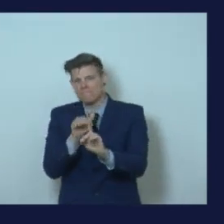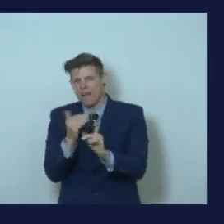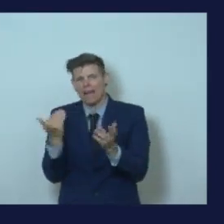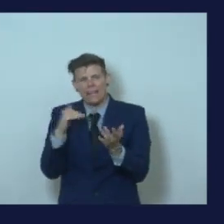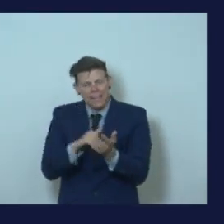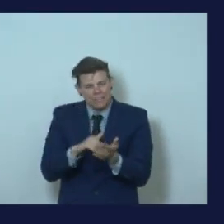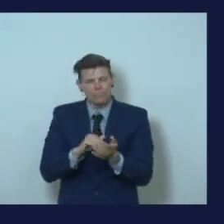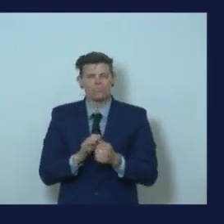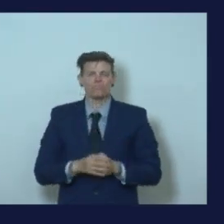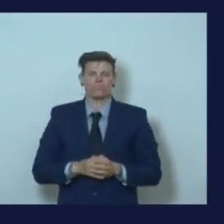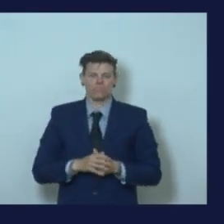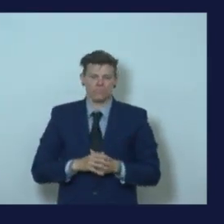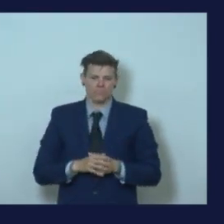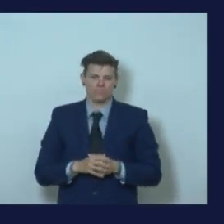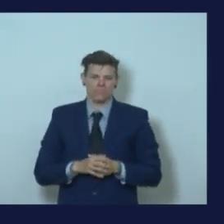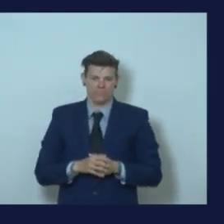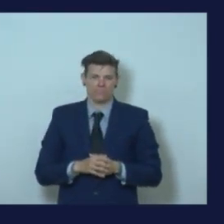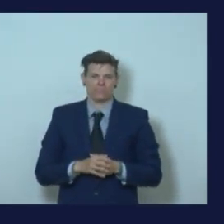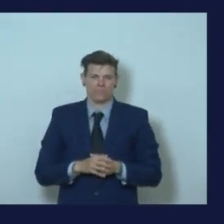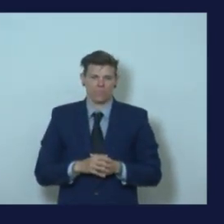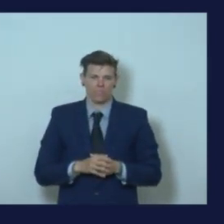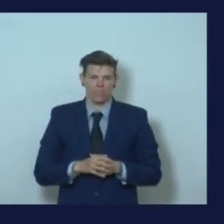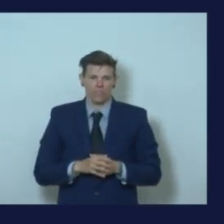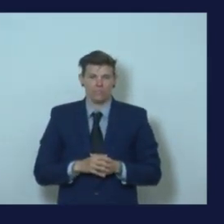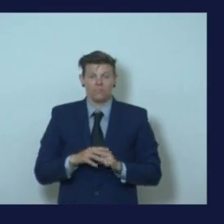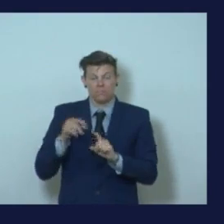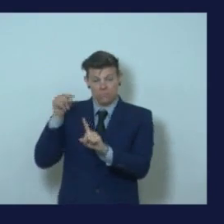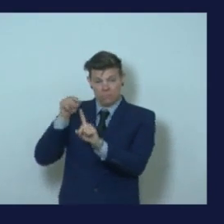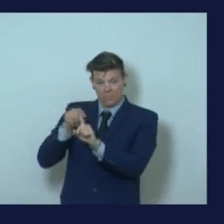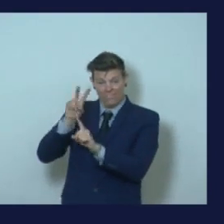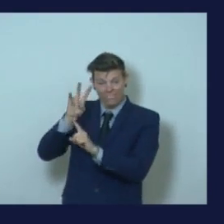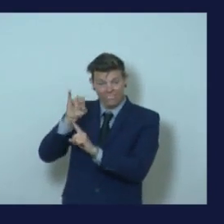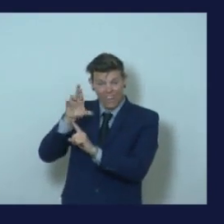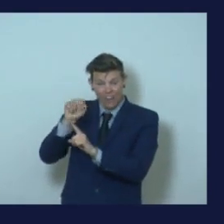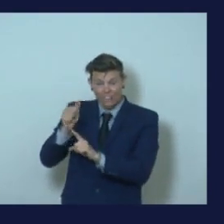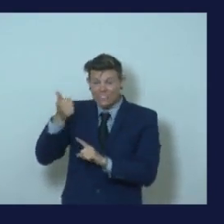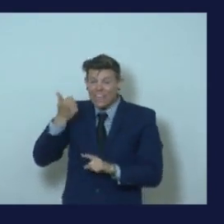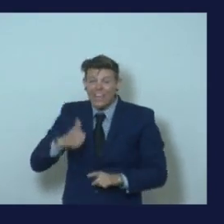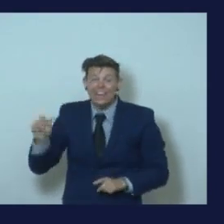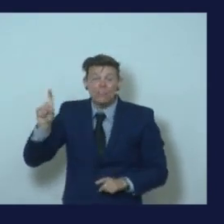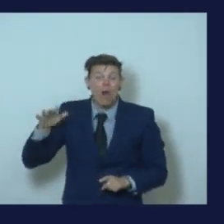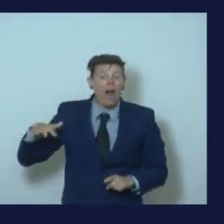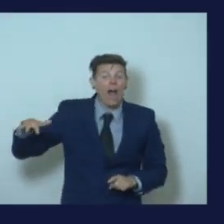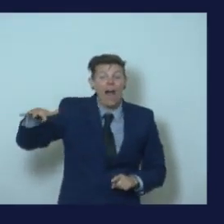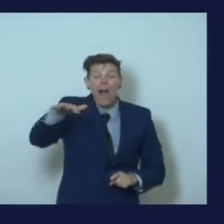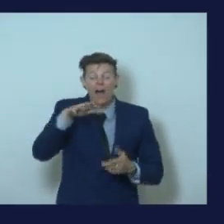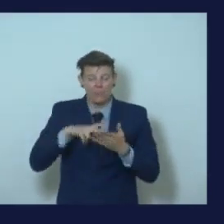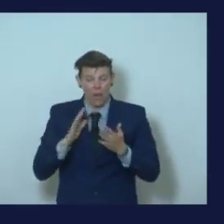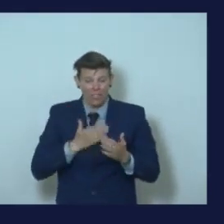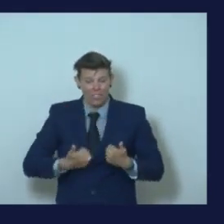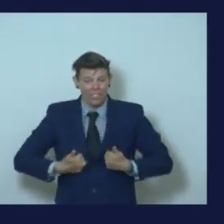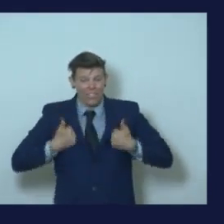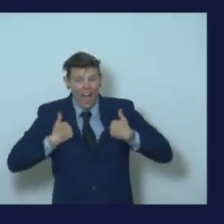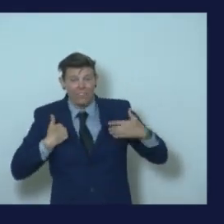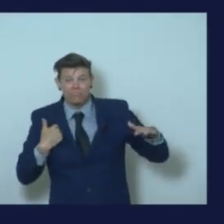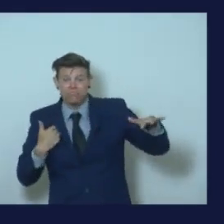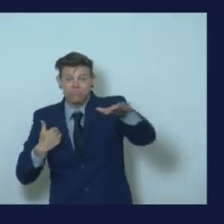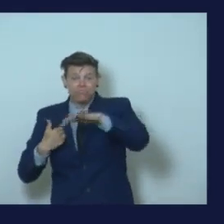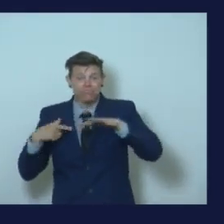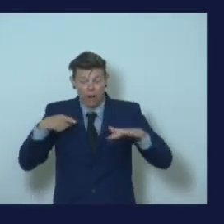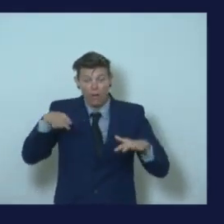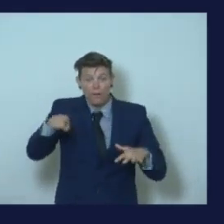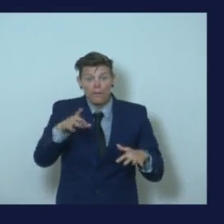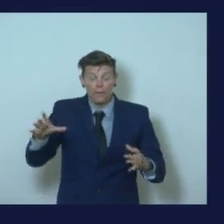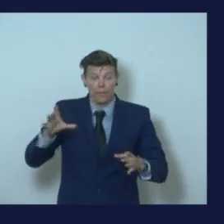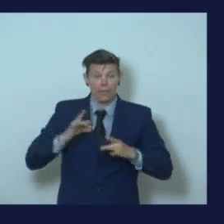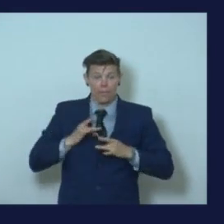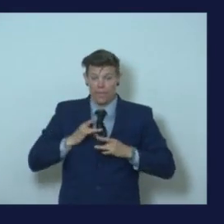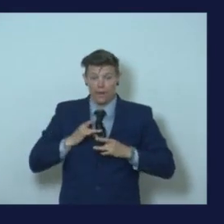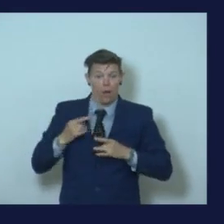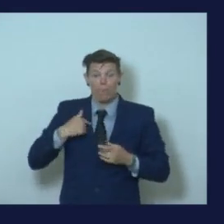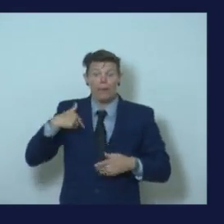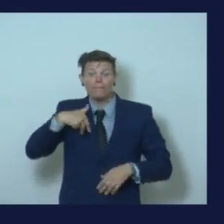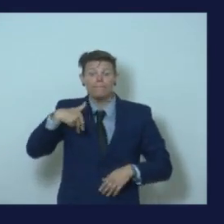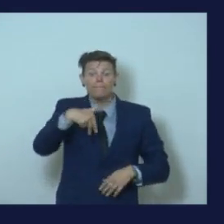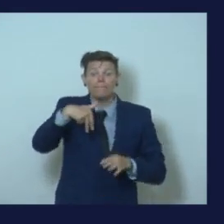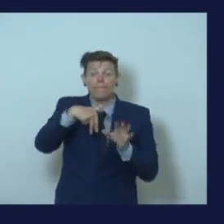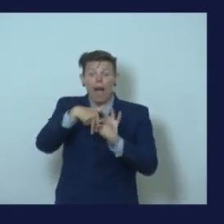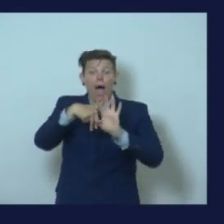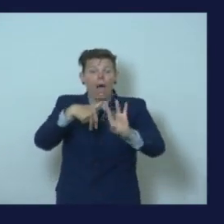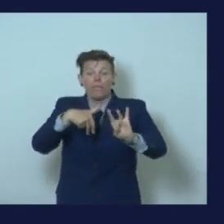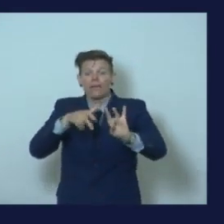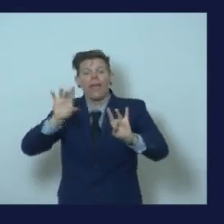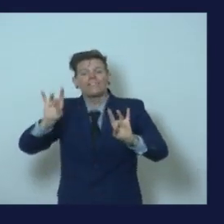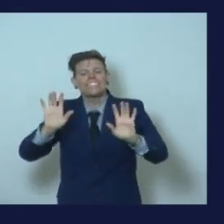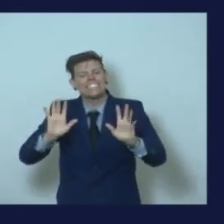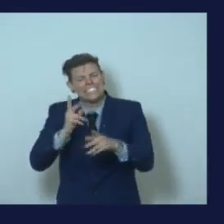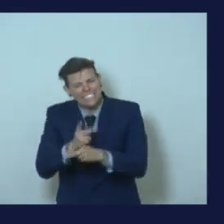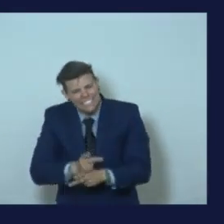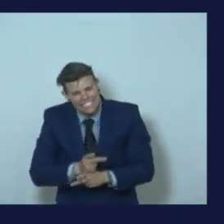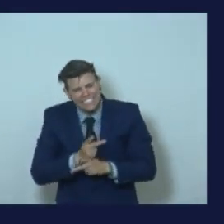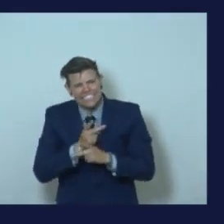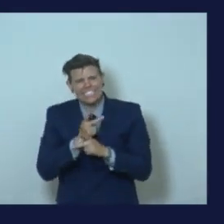SO THESE ARE THE SAME REMINDERS, BUT I WANT TO I WANT TO I WANT TO MAKE SURE THAT YOU HAVE THEM IF THE VIRUS IS ANYWHERE IT CAN SPREAD LIVES AMONG US IT GOES WITH YOU EVERY TIME YOU LEAVE